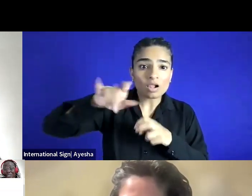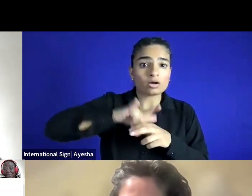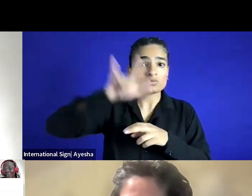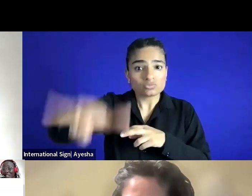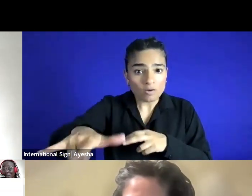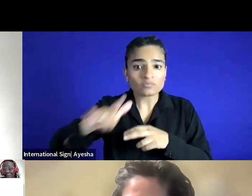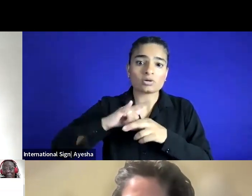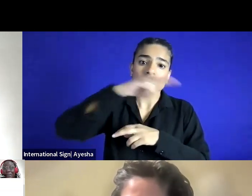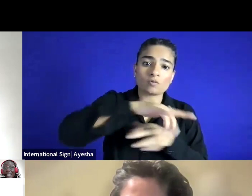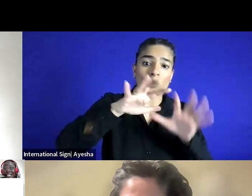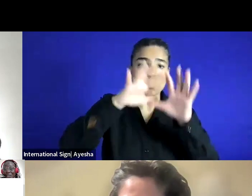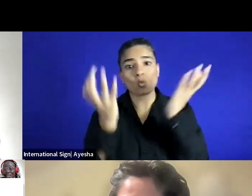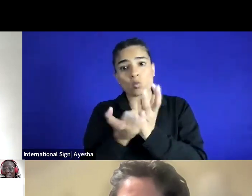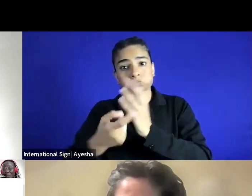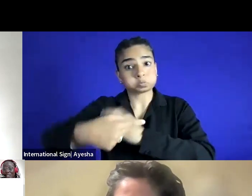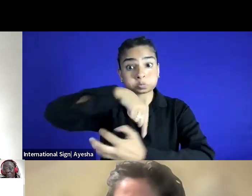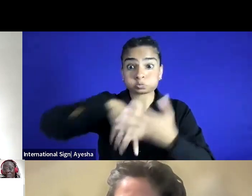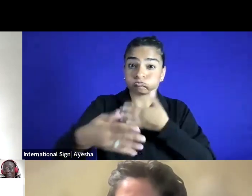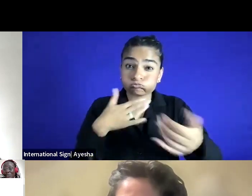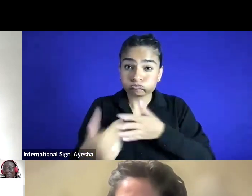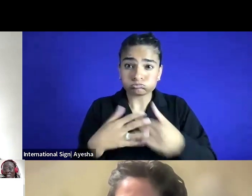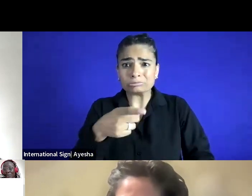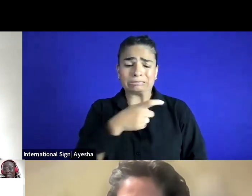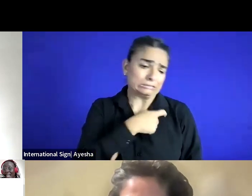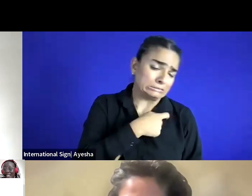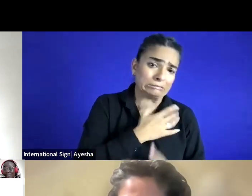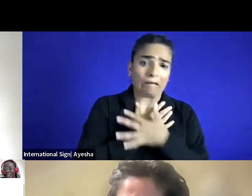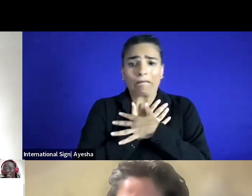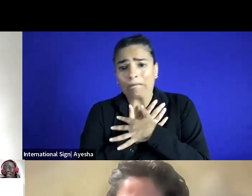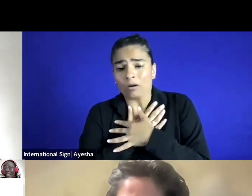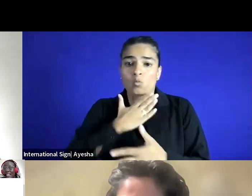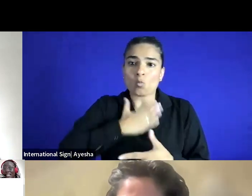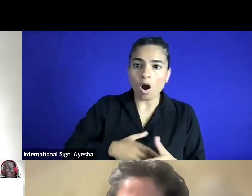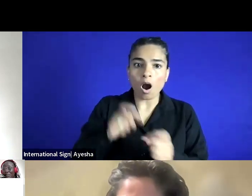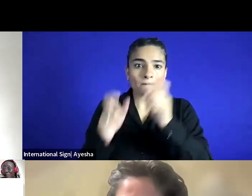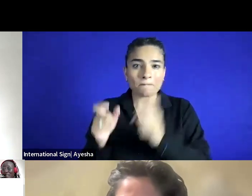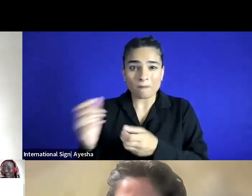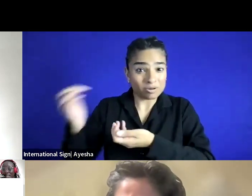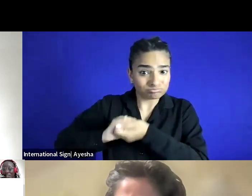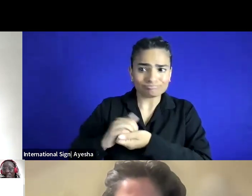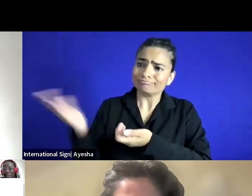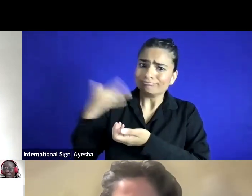you want to connect with people, let's use this space to be able to connect with the activists that are coming from the same country,